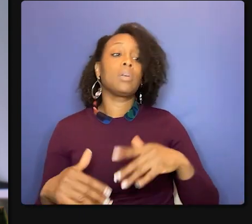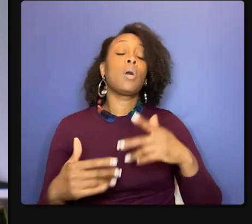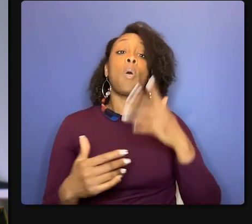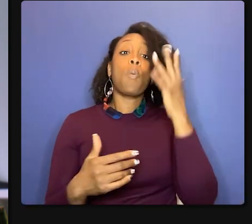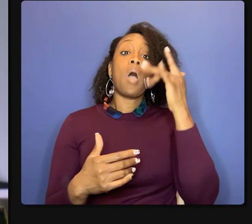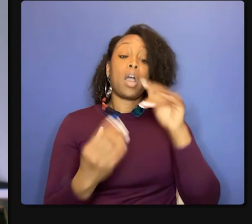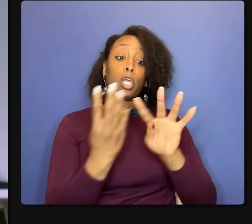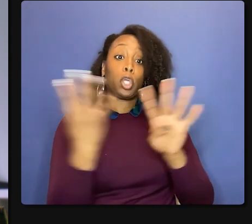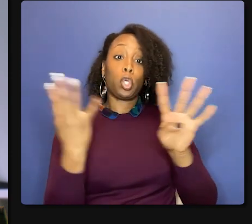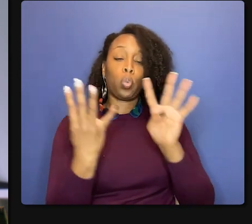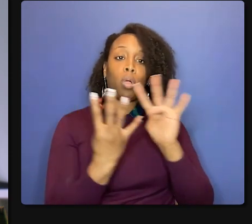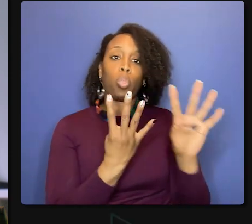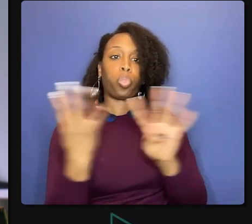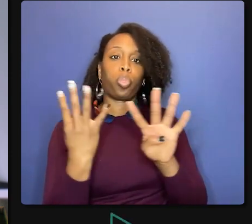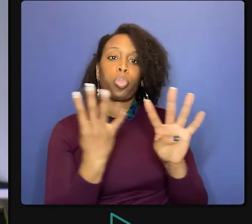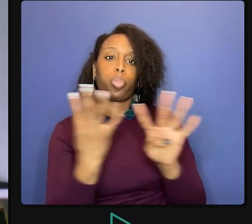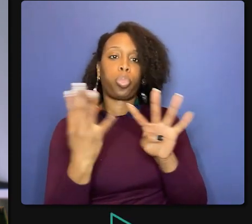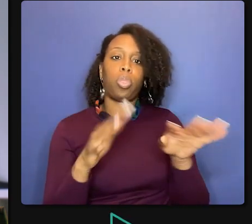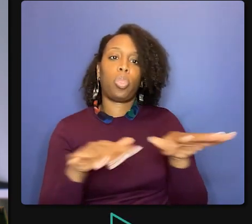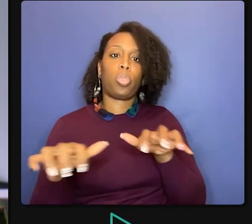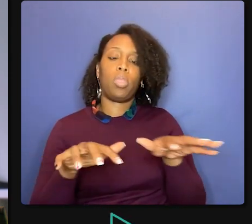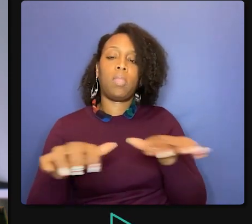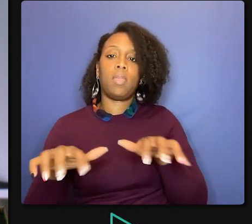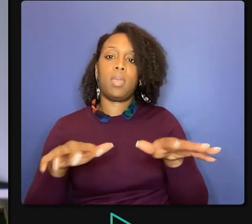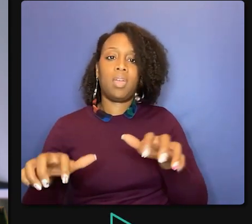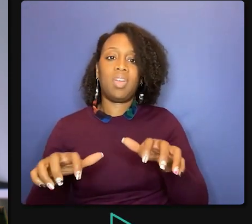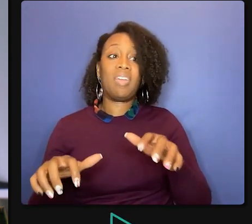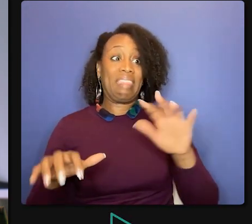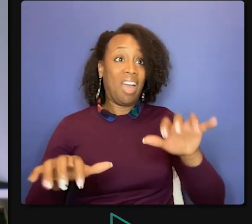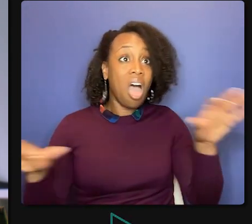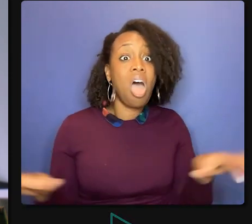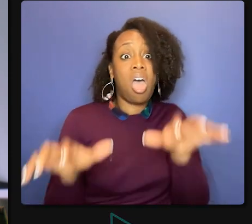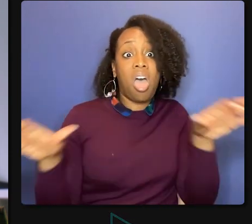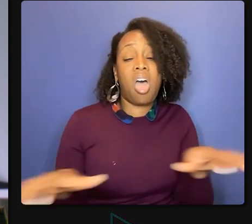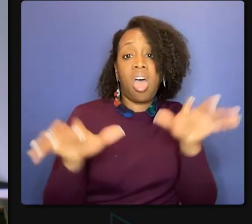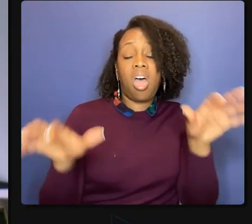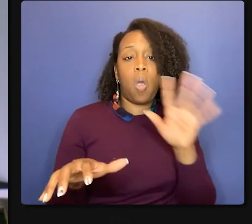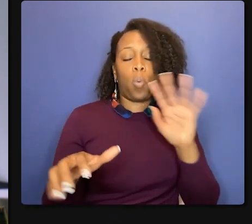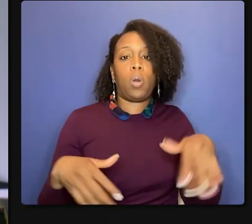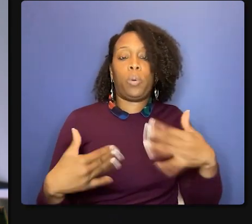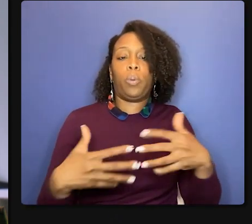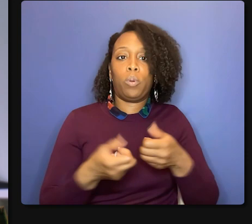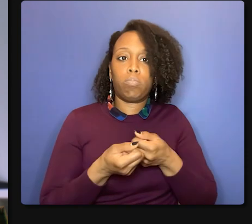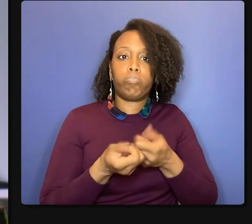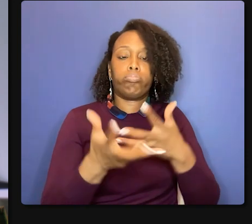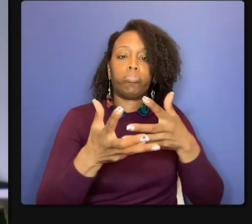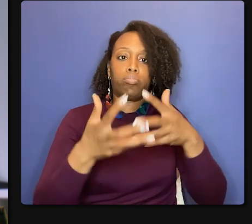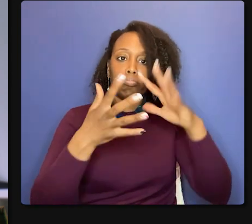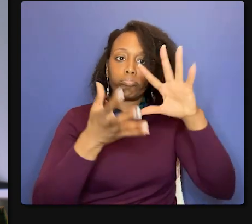and that's mainly due to the fact that the queue will be stalling and the overhead of that stall is going to cost quite a bit.